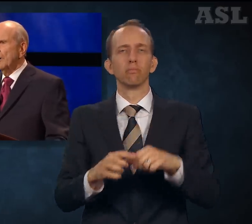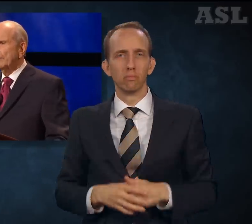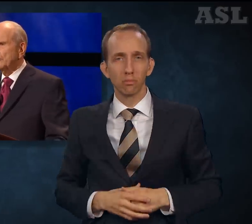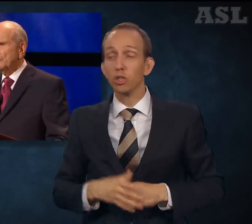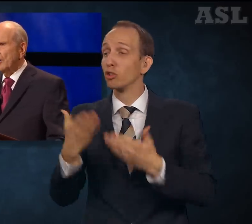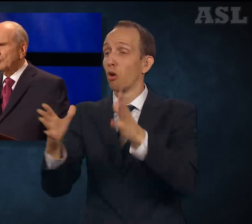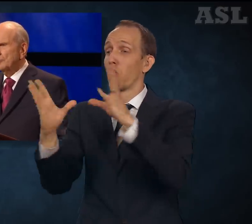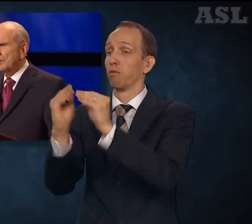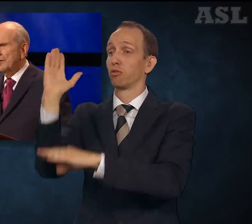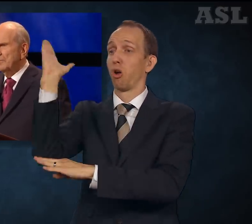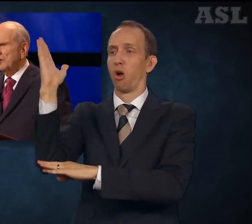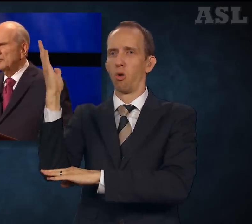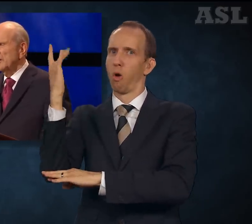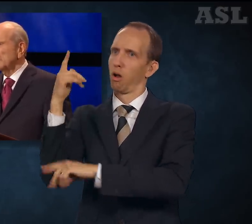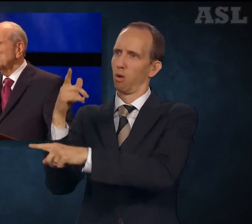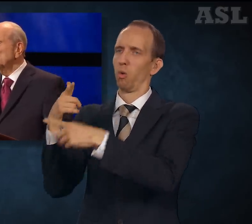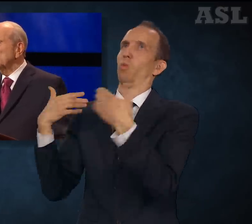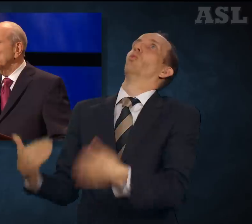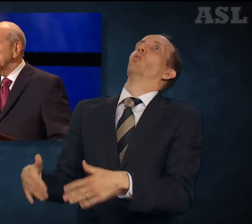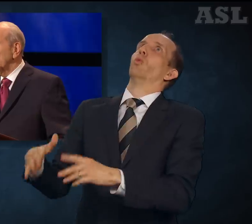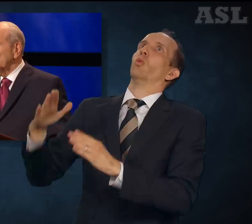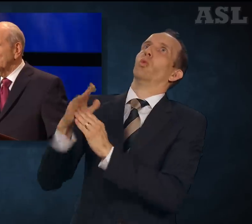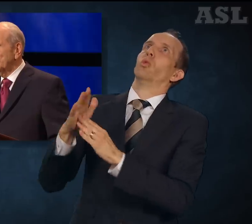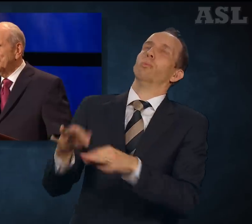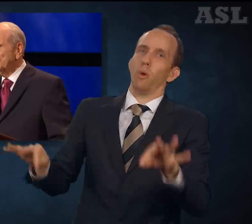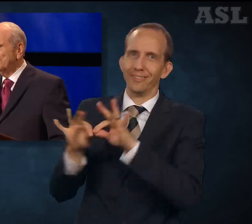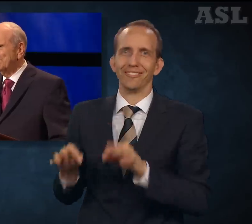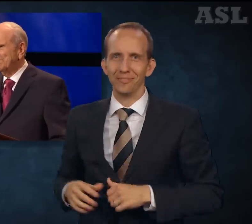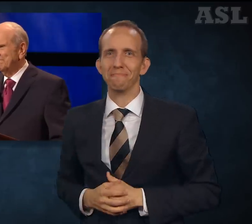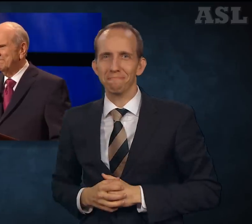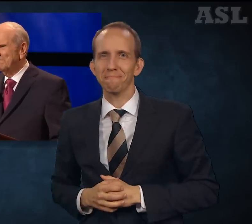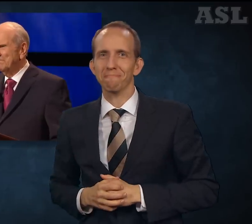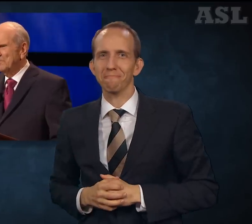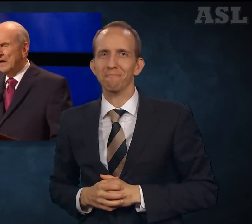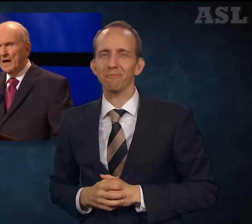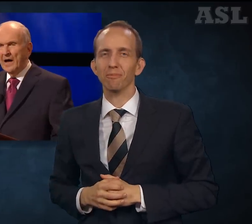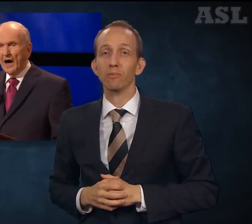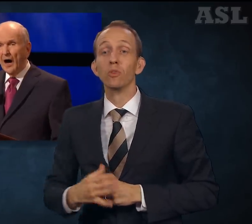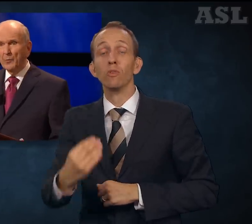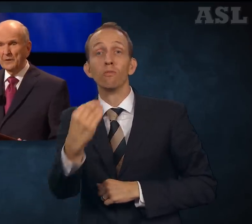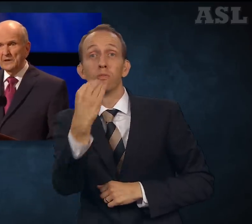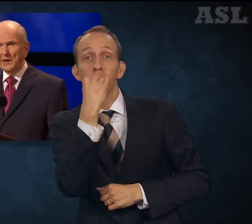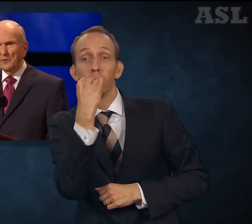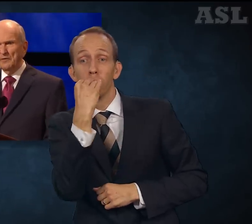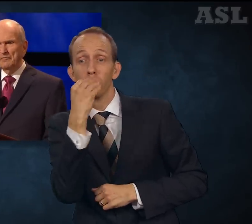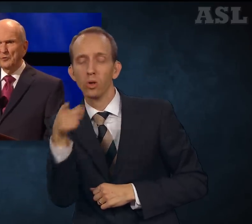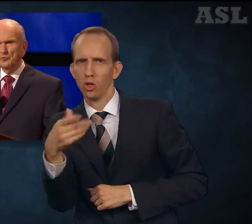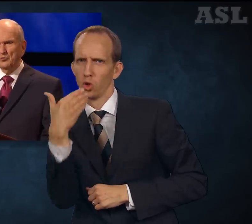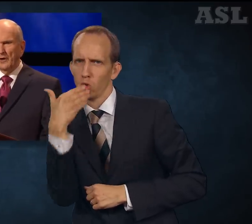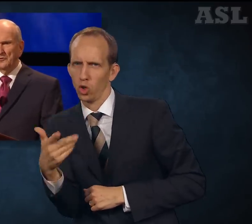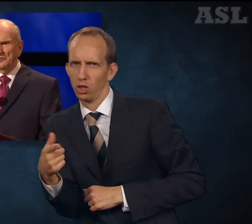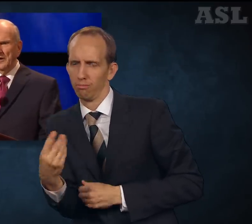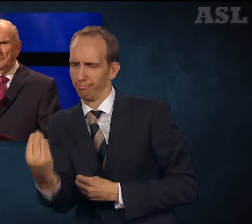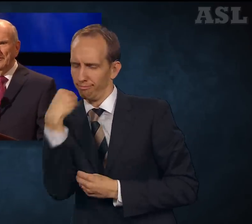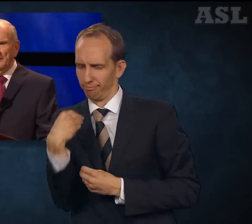I WOULD STUDY GENERAL CONFERENCE TALKS BECAUSE THEY